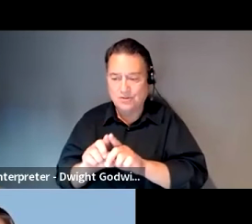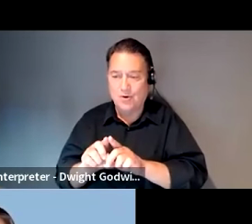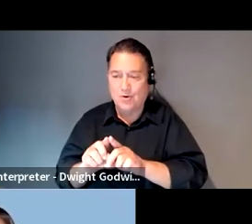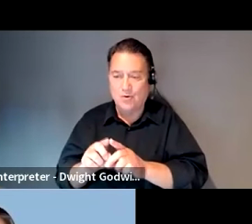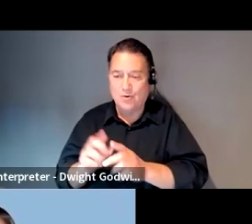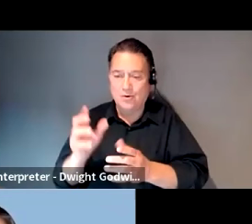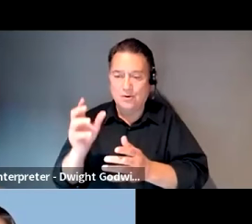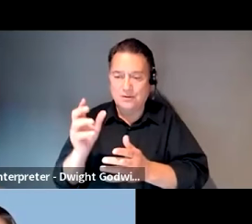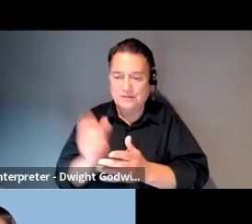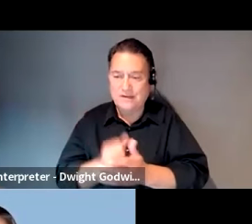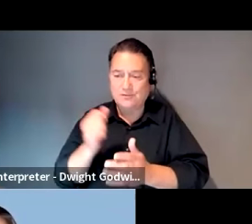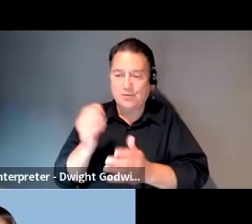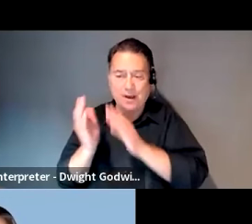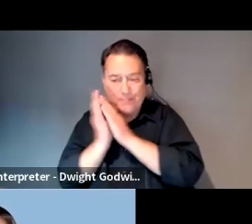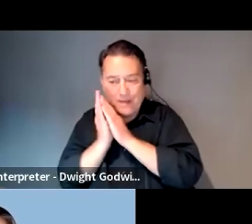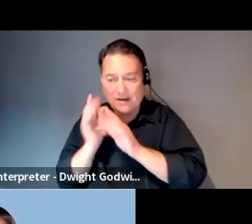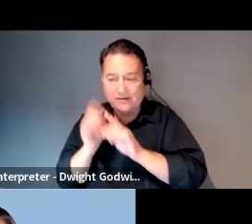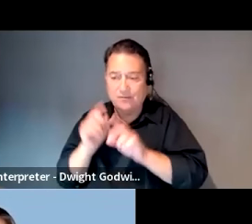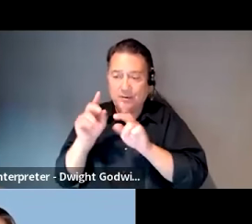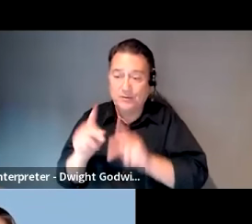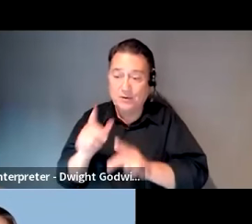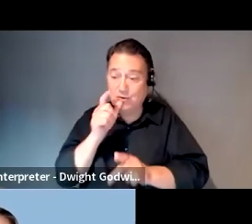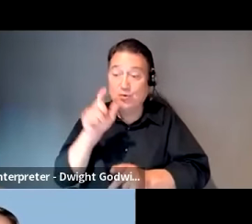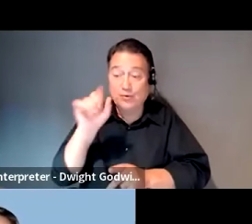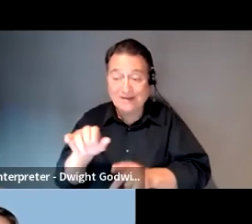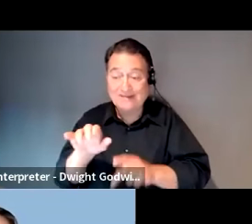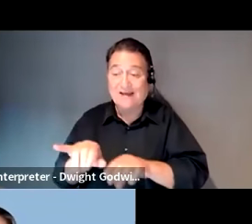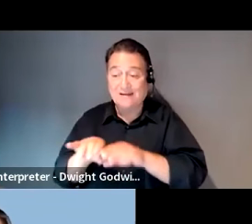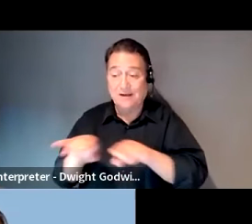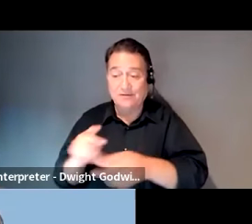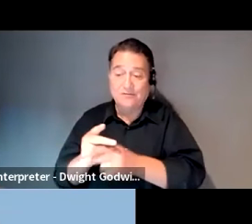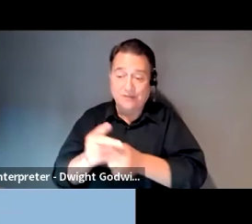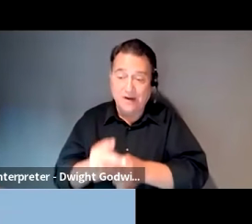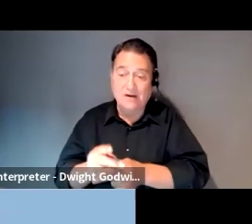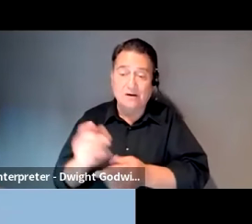from somebody who actually does need that level of care. So getting them in the correct level of care